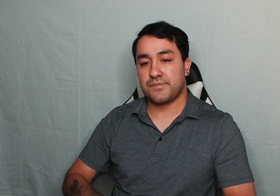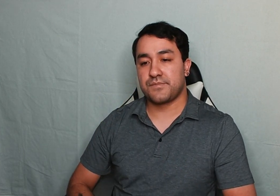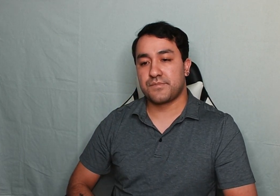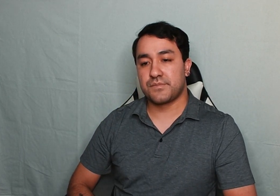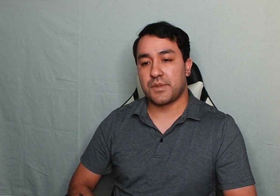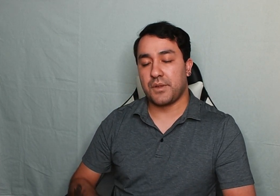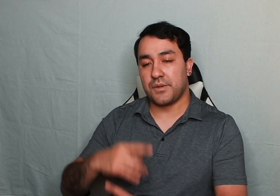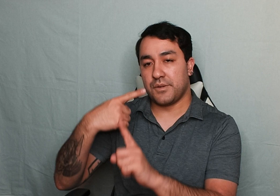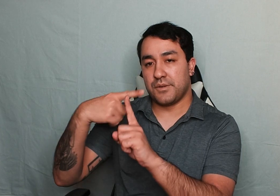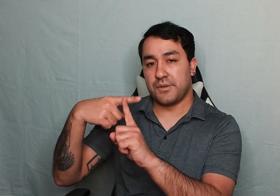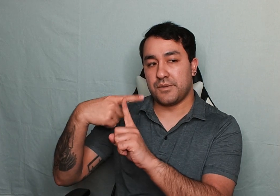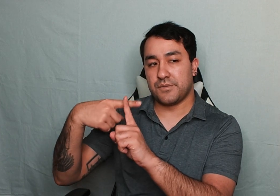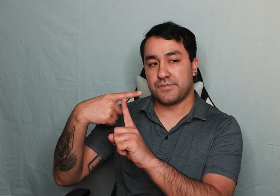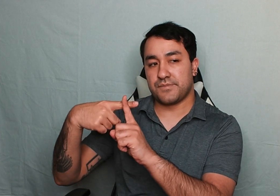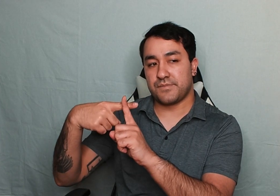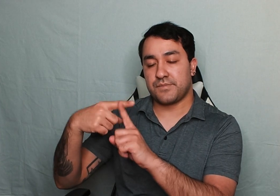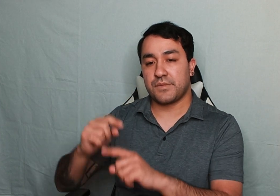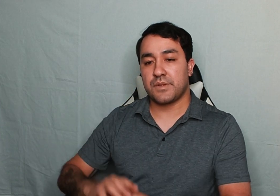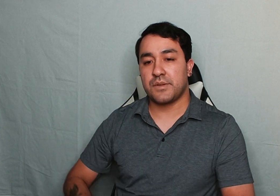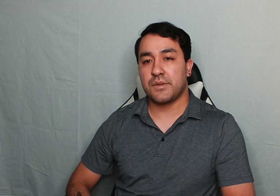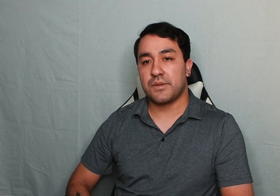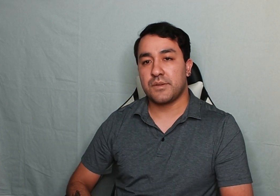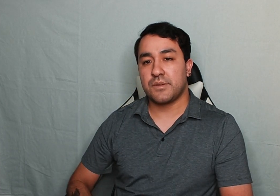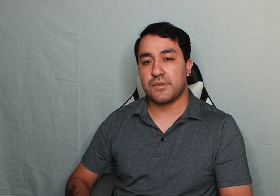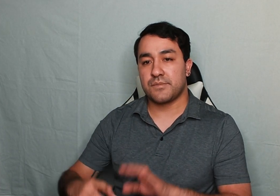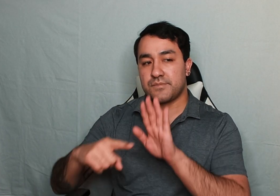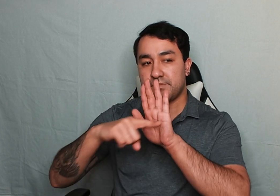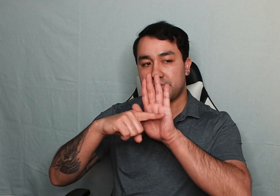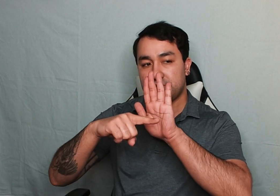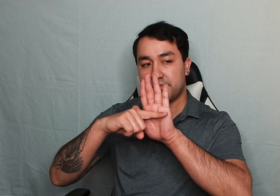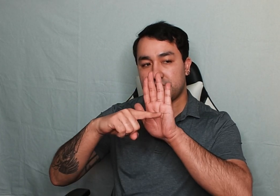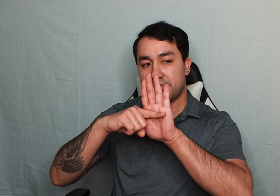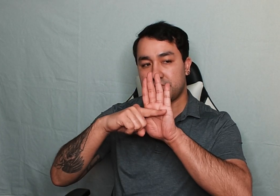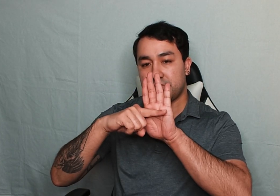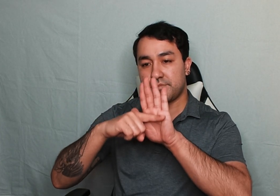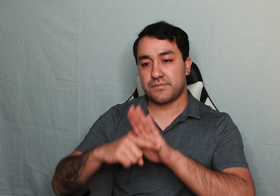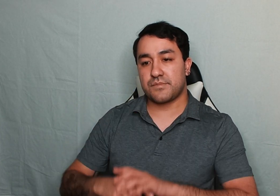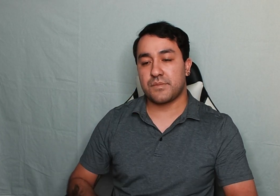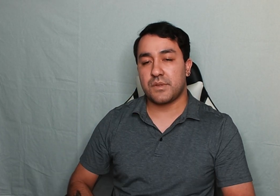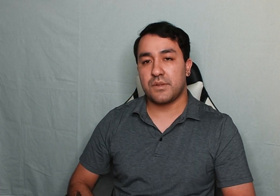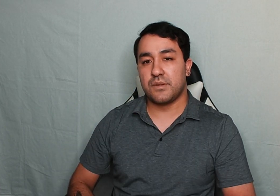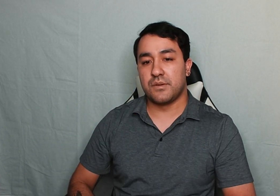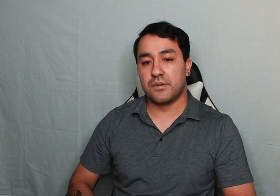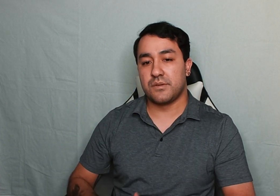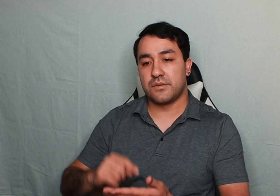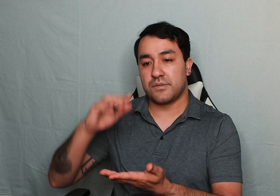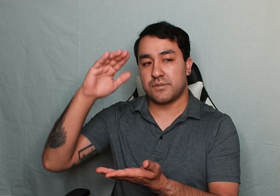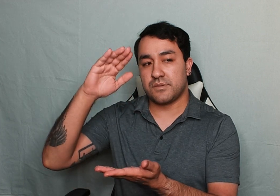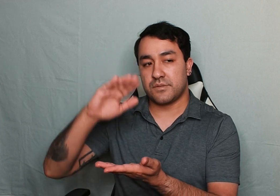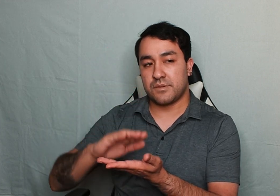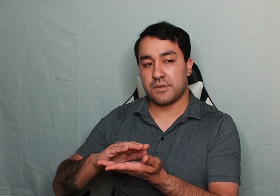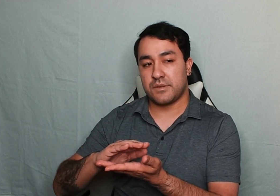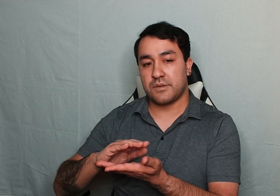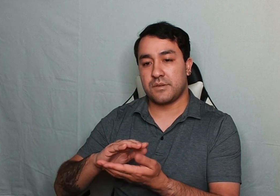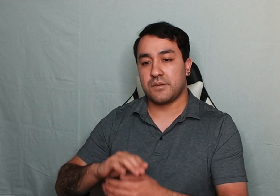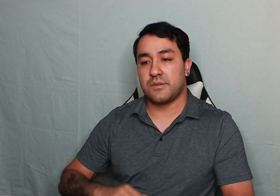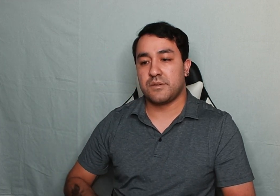POSITIVE; PLUS NEGATIVE; MINUS LESS; REDUCE